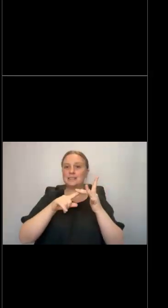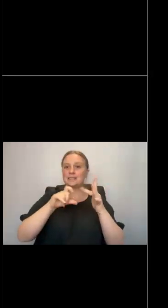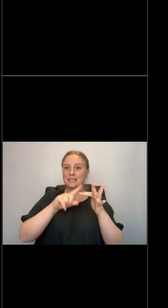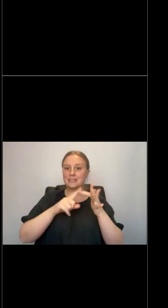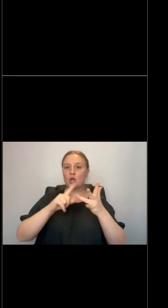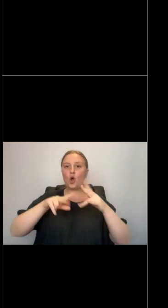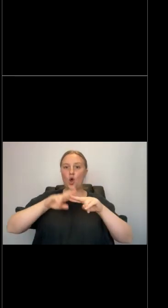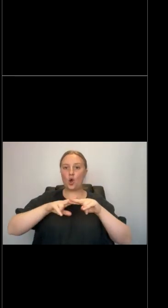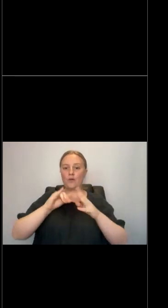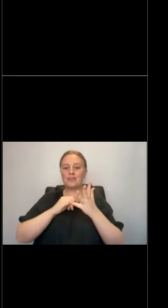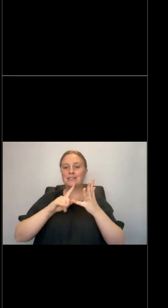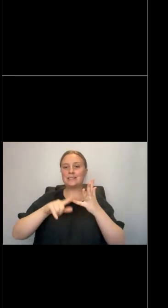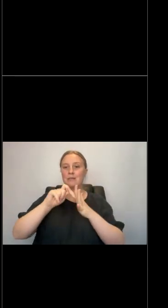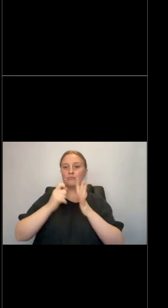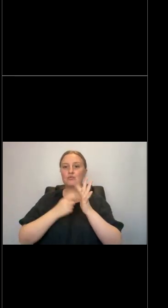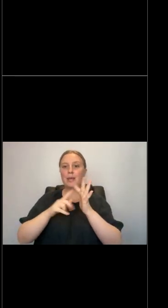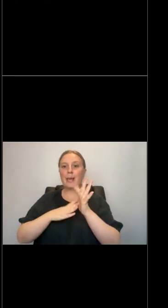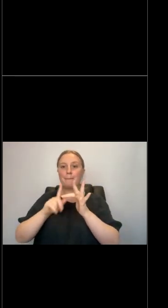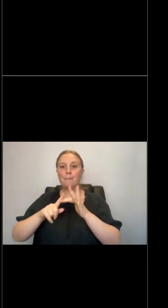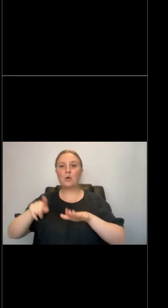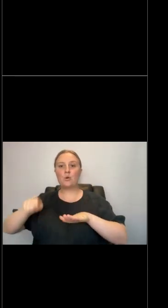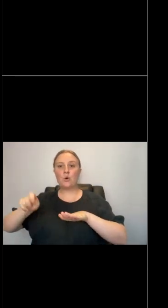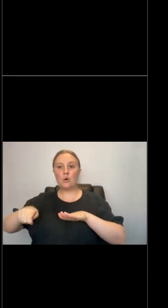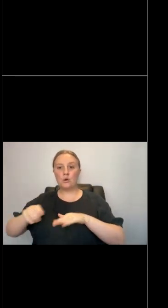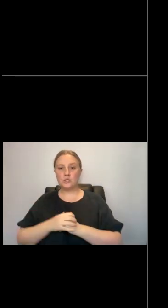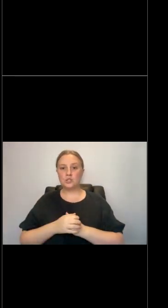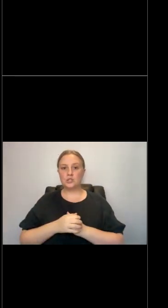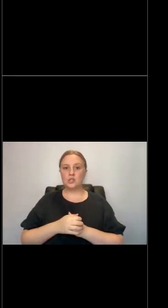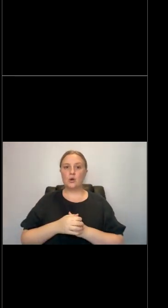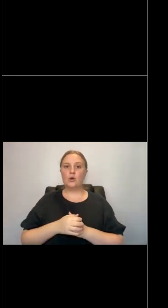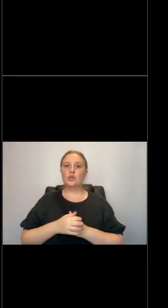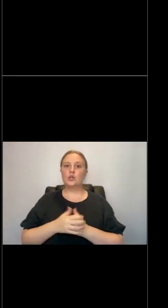generally two assisting psychiatrists